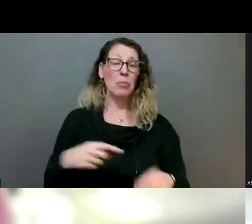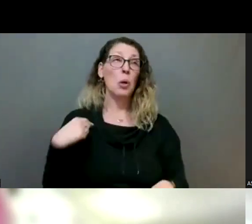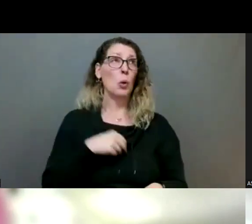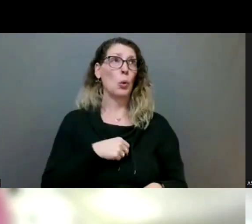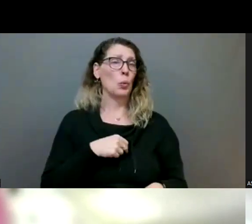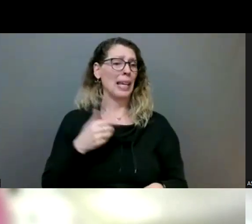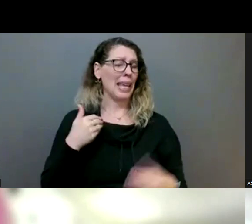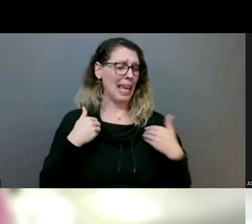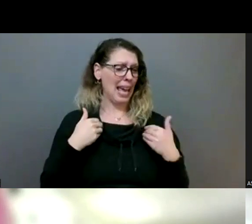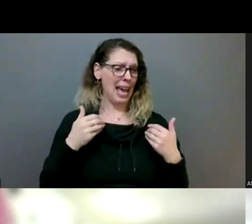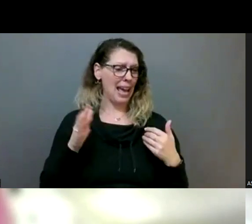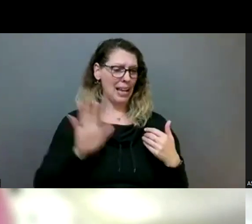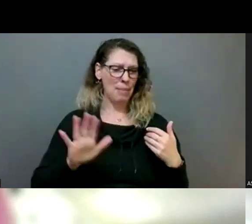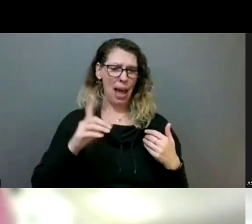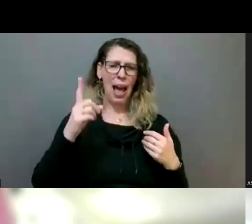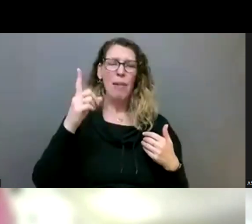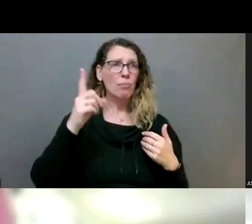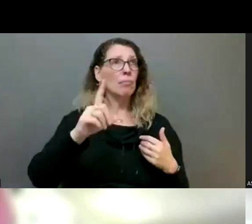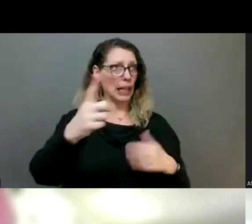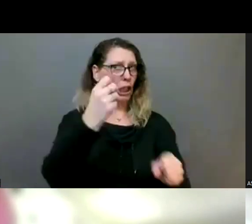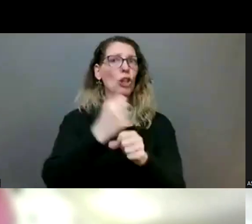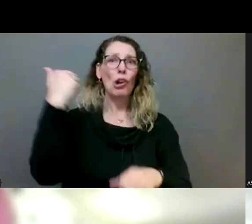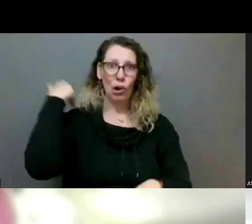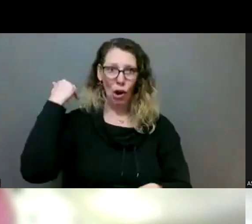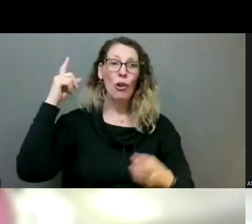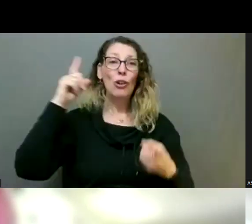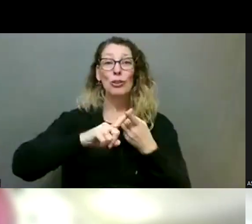maybe a year ago honestly to like maybe two or three schools having